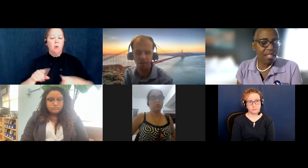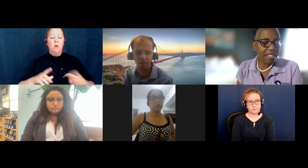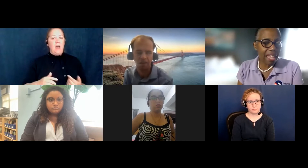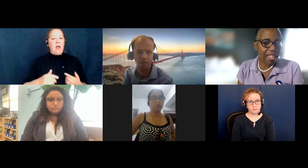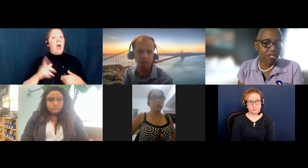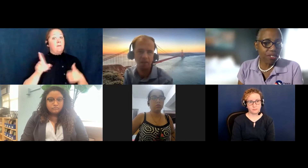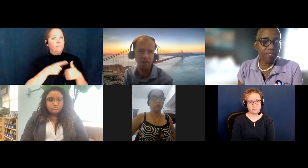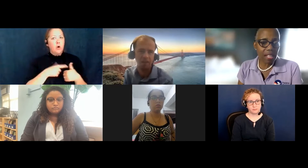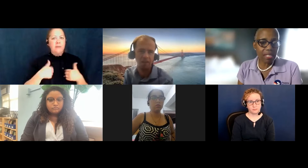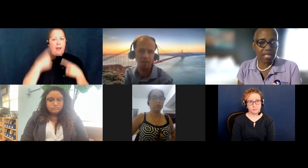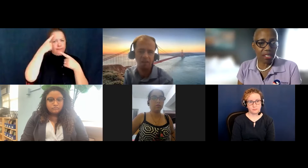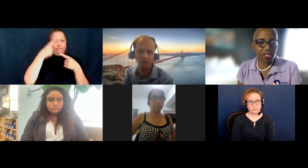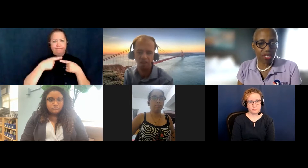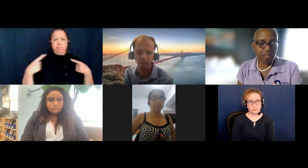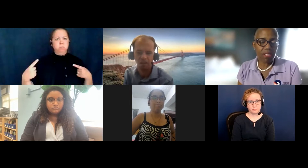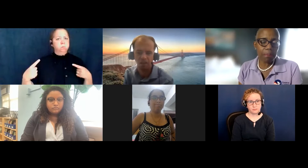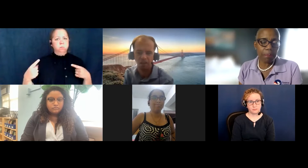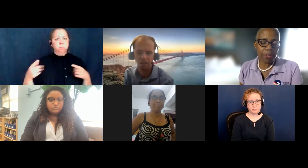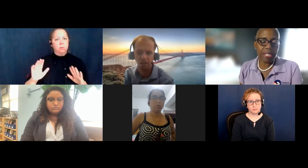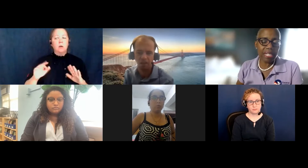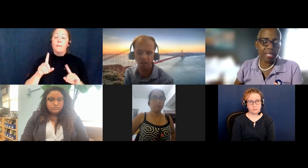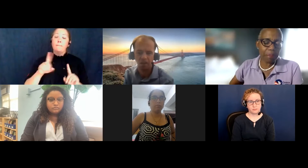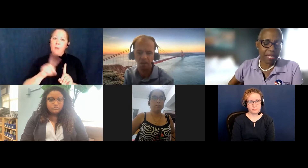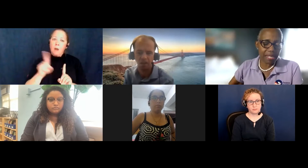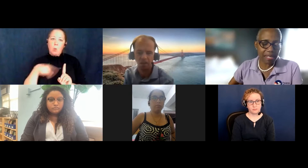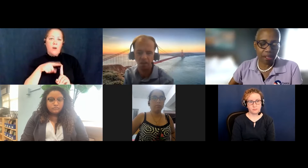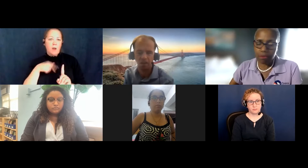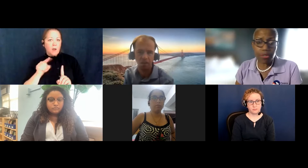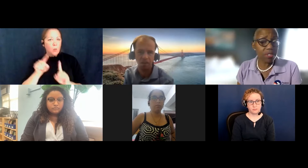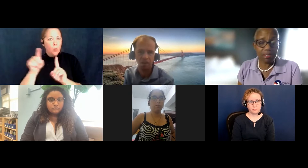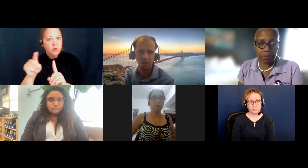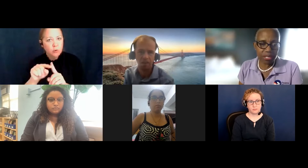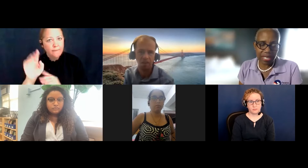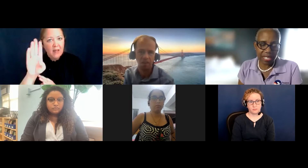that two year volunteers are generally put in places that are rural, which they did not